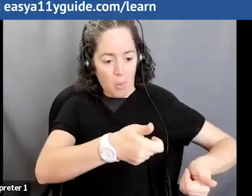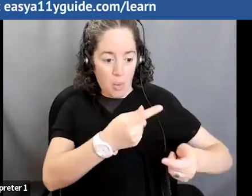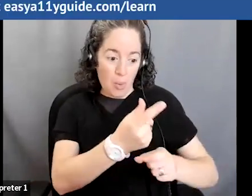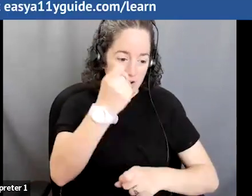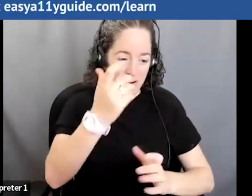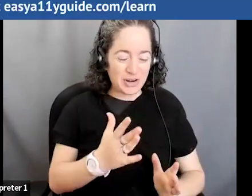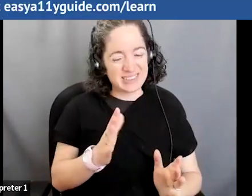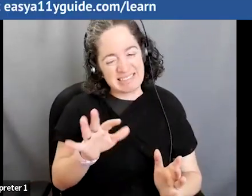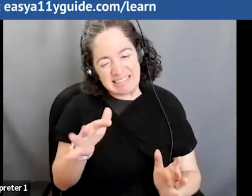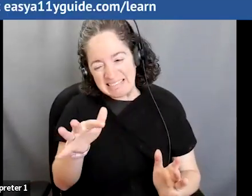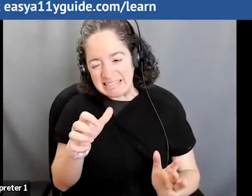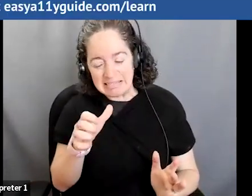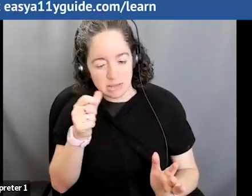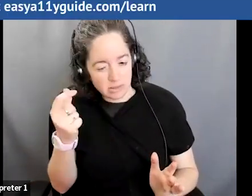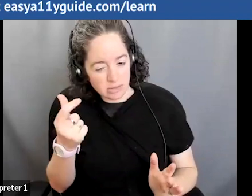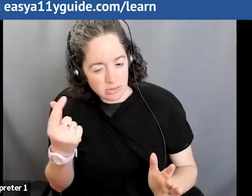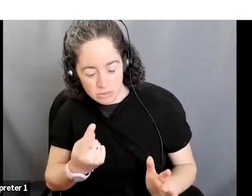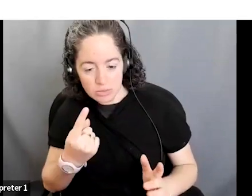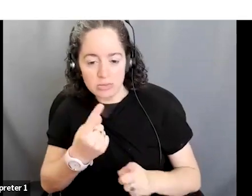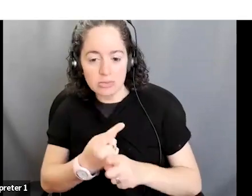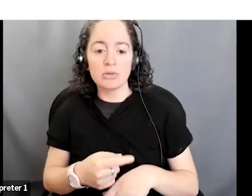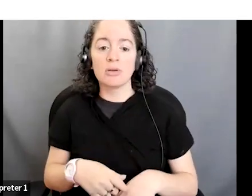Some things that were nice about the plugins.